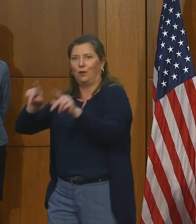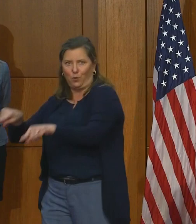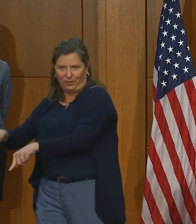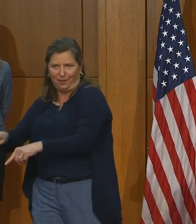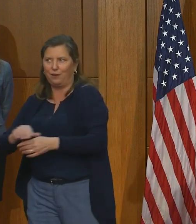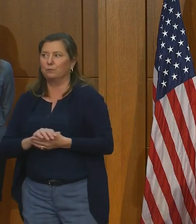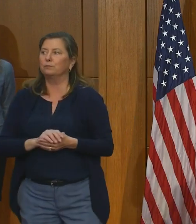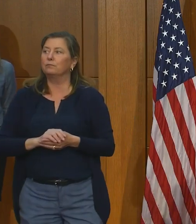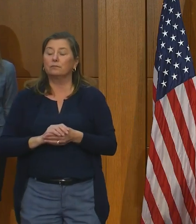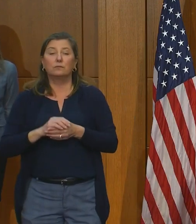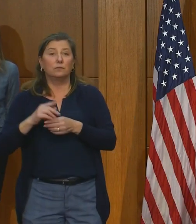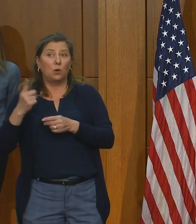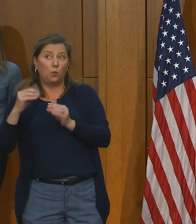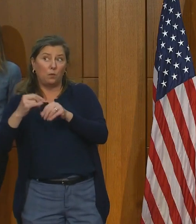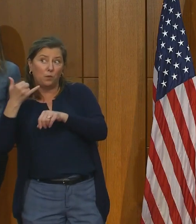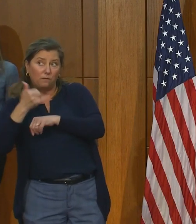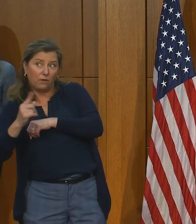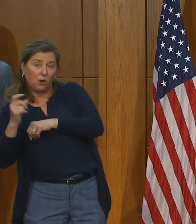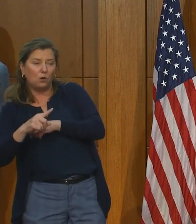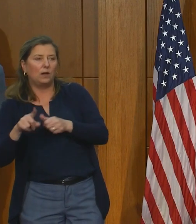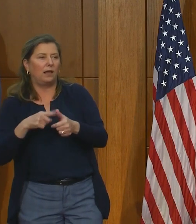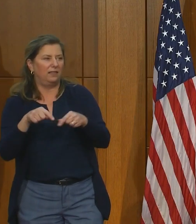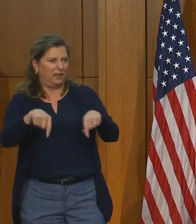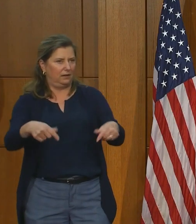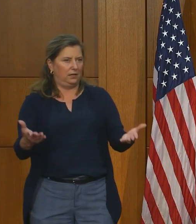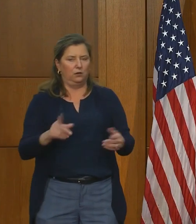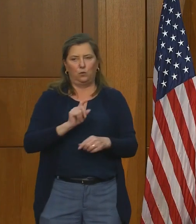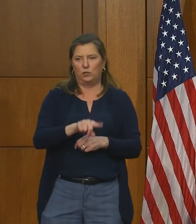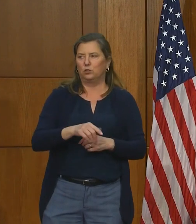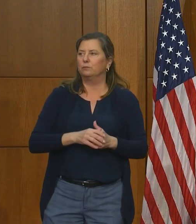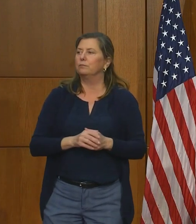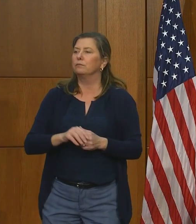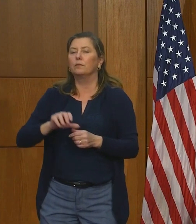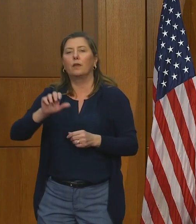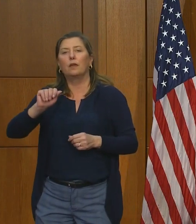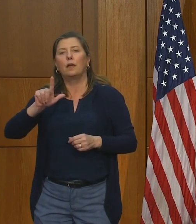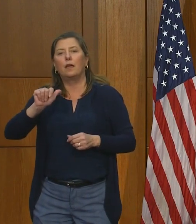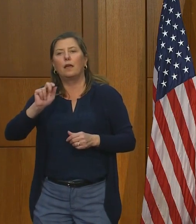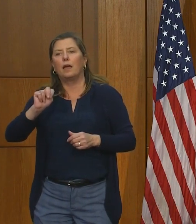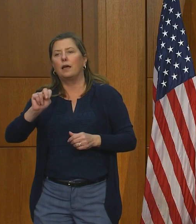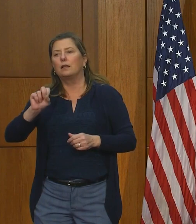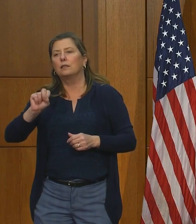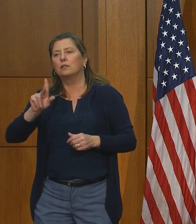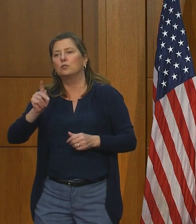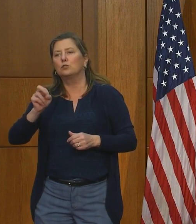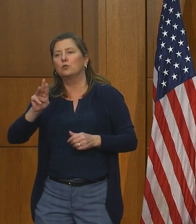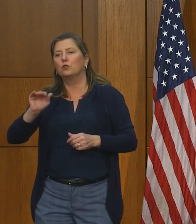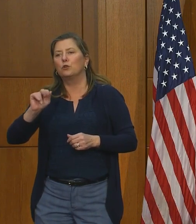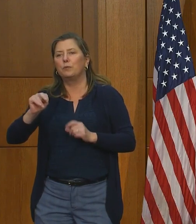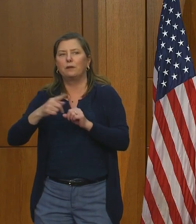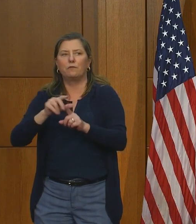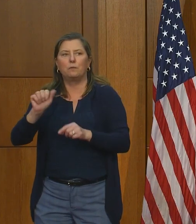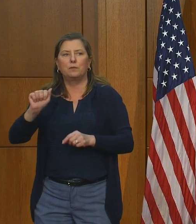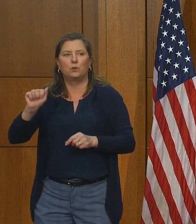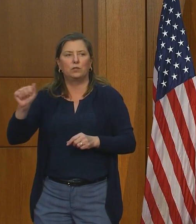I WILL FEEL COMFORTABLE COMING